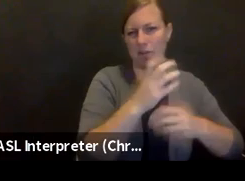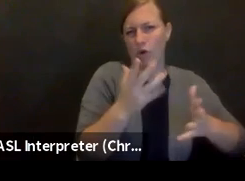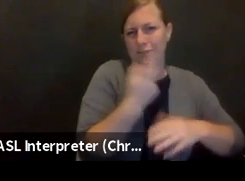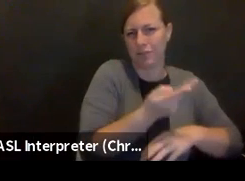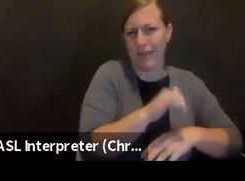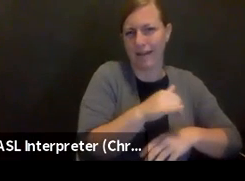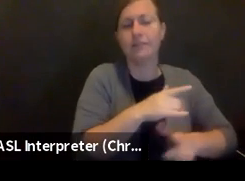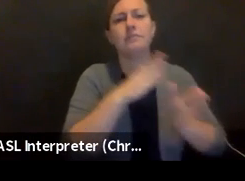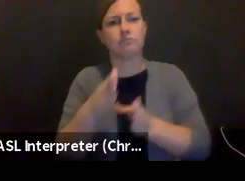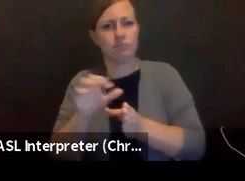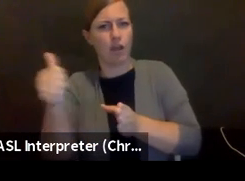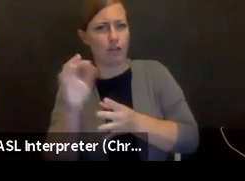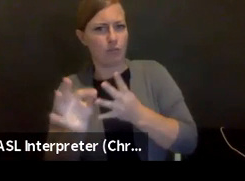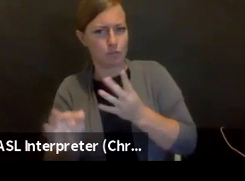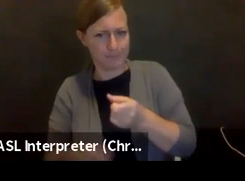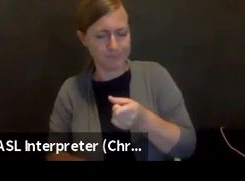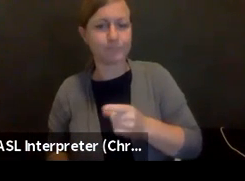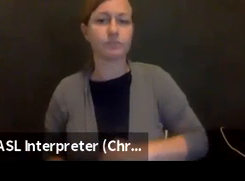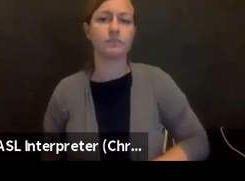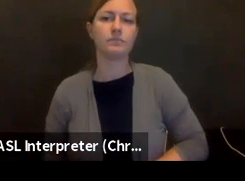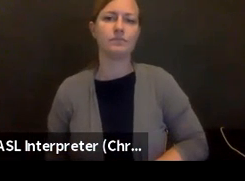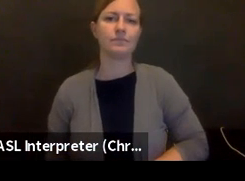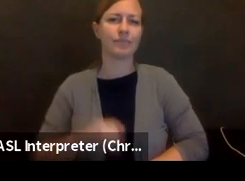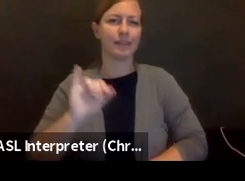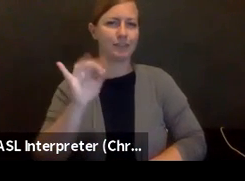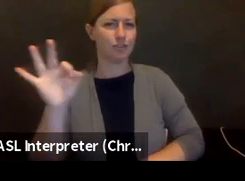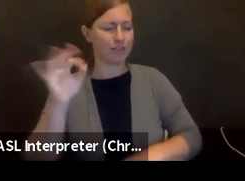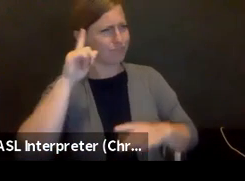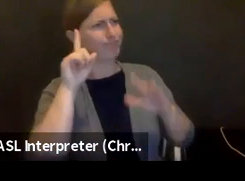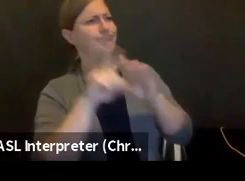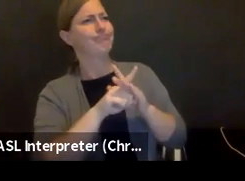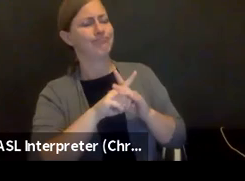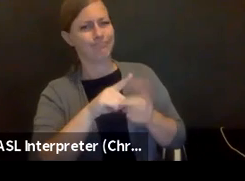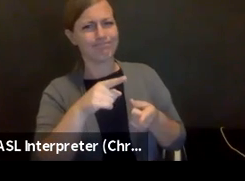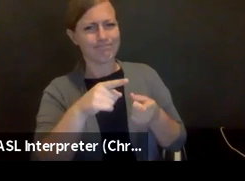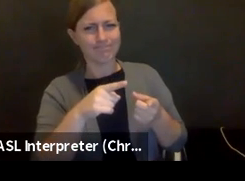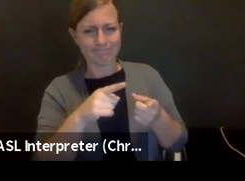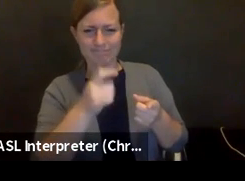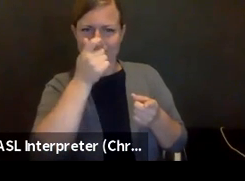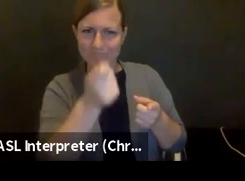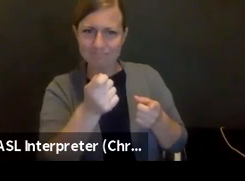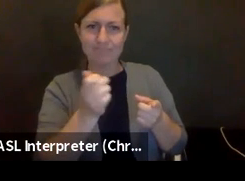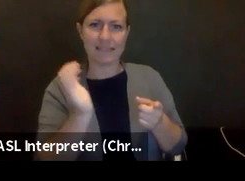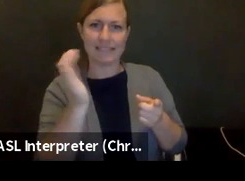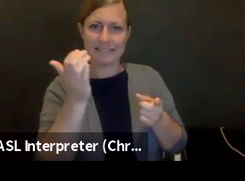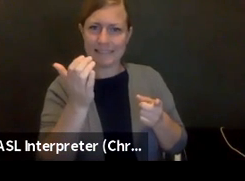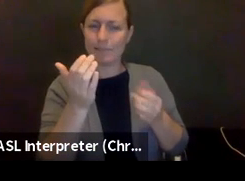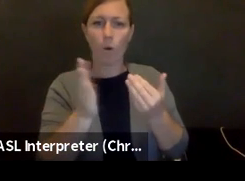Jeff Crawford: Well Katherine's creating that topic, this reminds me that there seems to be more than one way for almost everything you'd want to do.